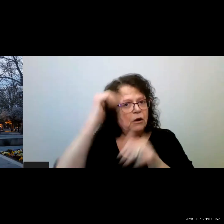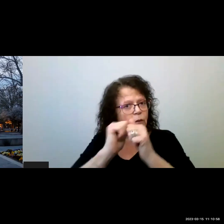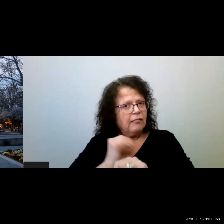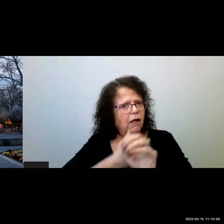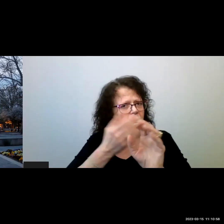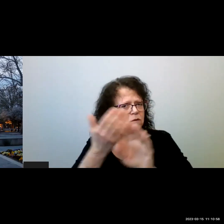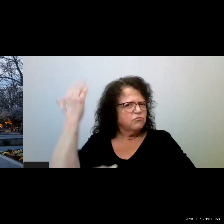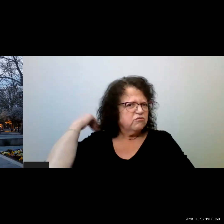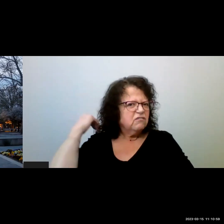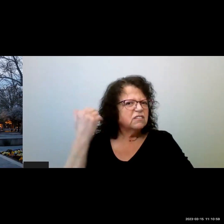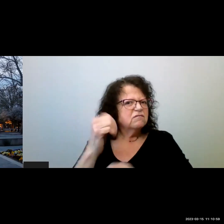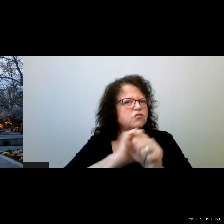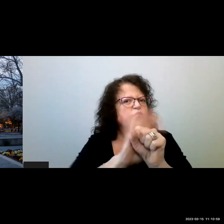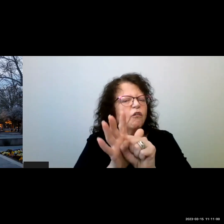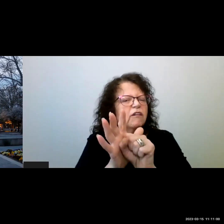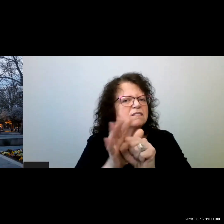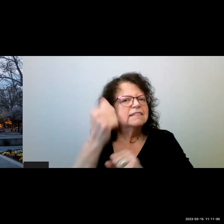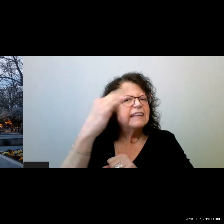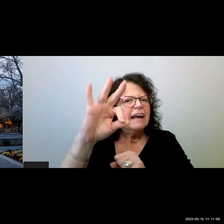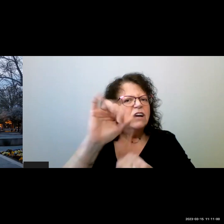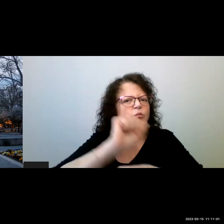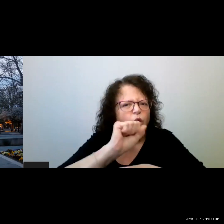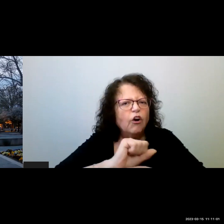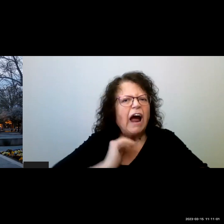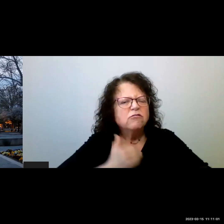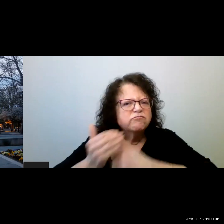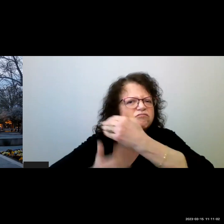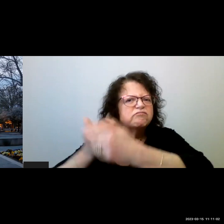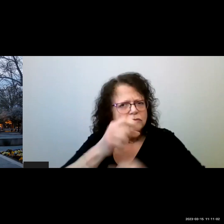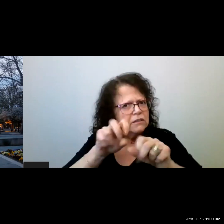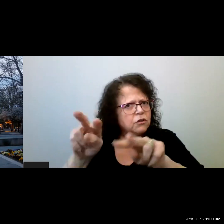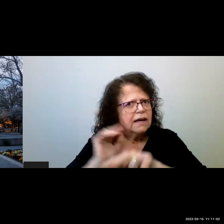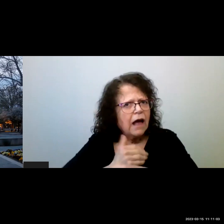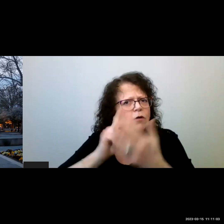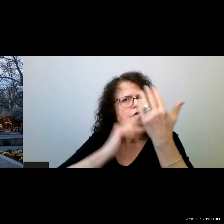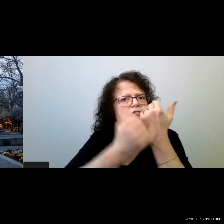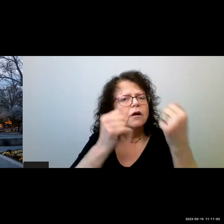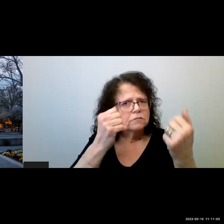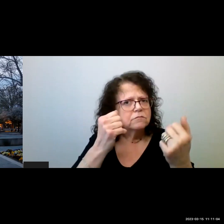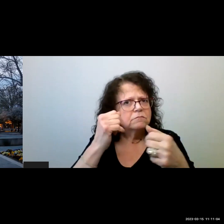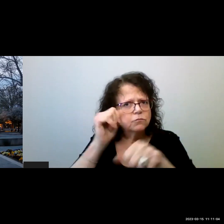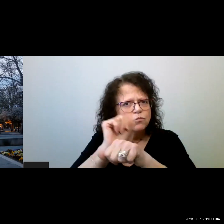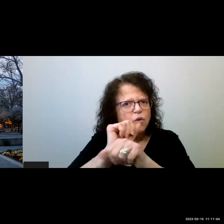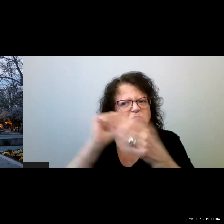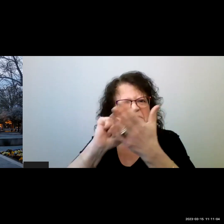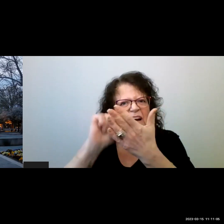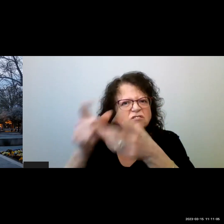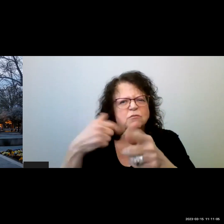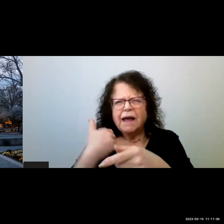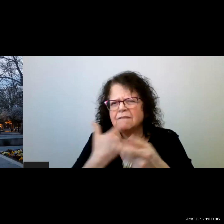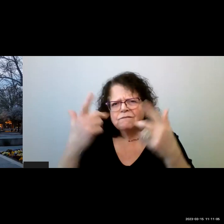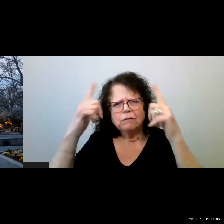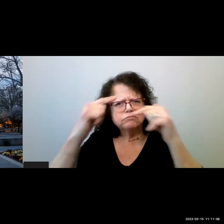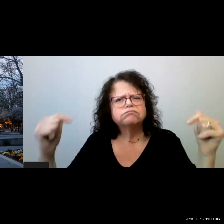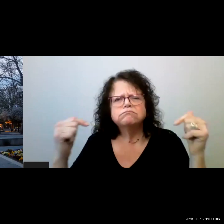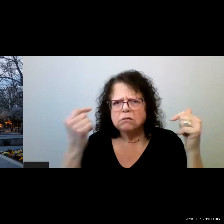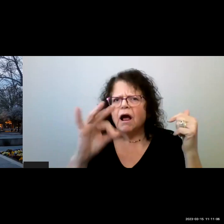work, please visit our project web pages. We have created variety of resources such